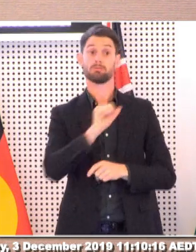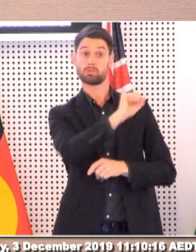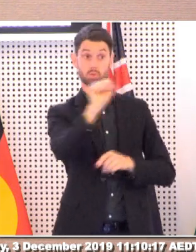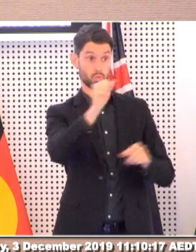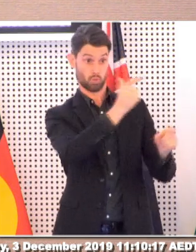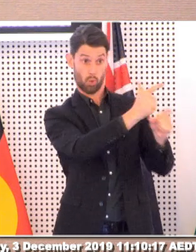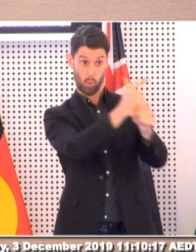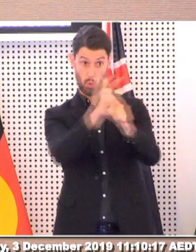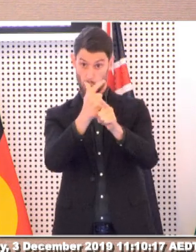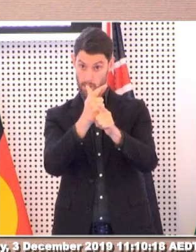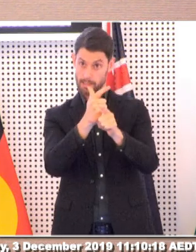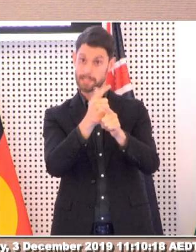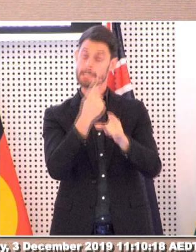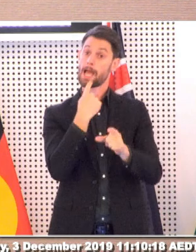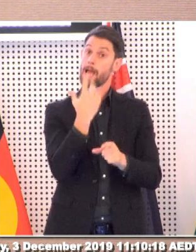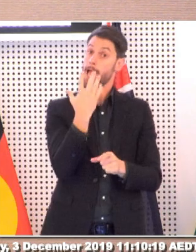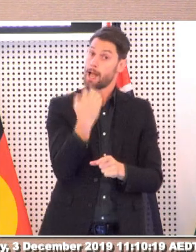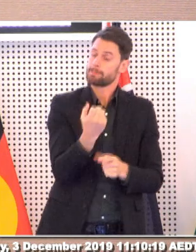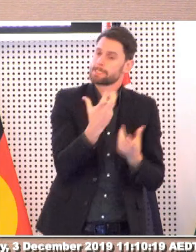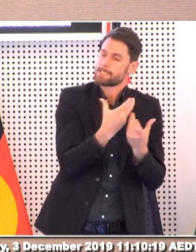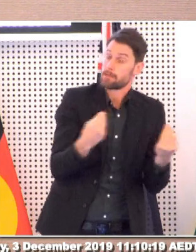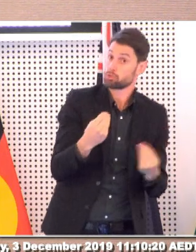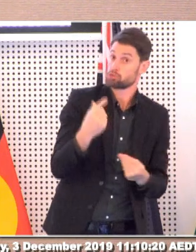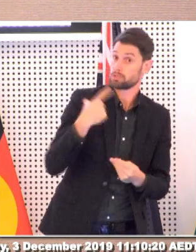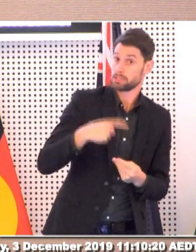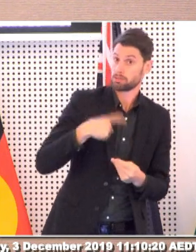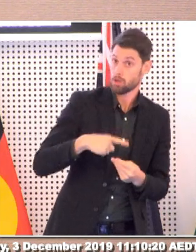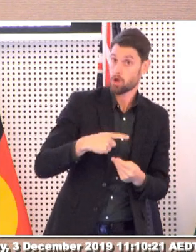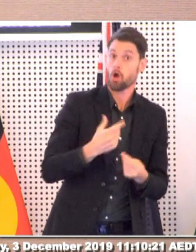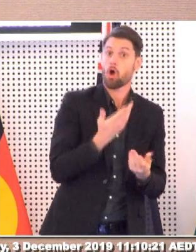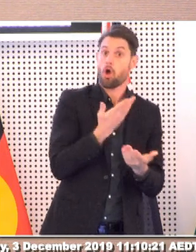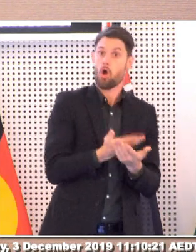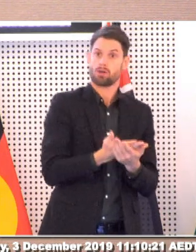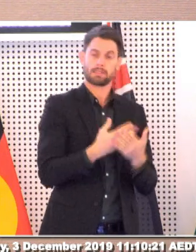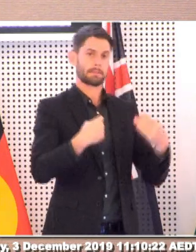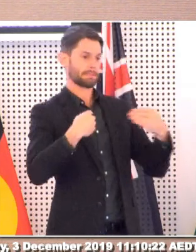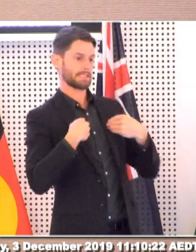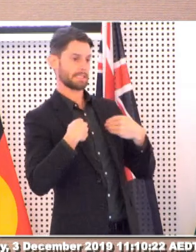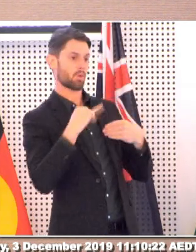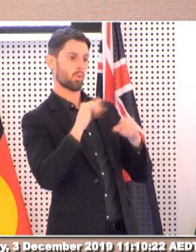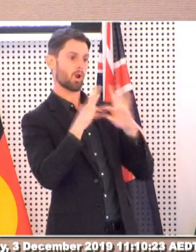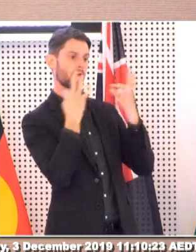that an element of this has to do with organisational concerns about their own